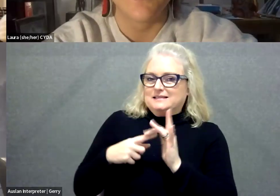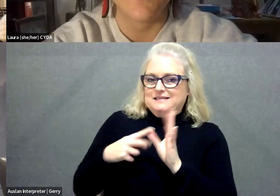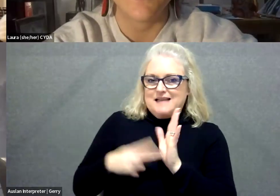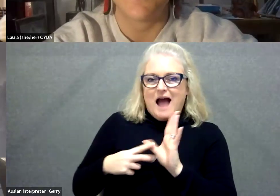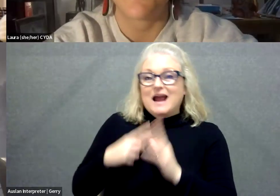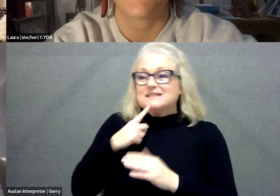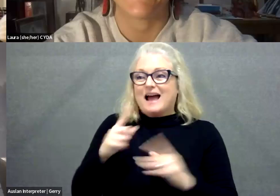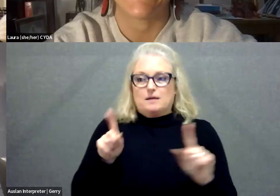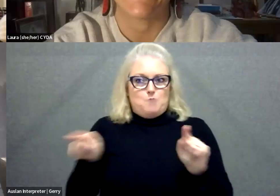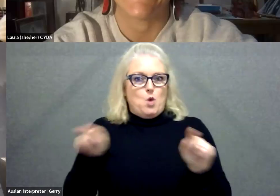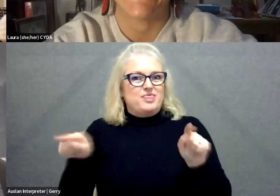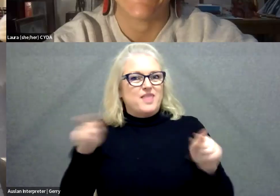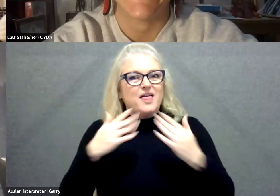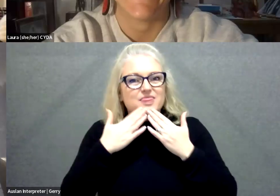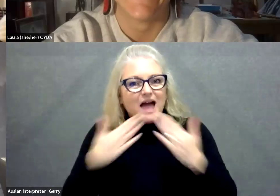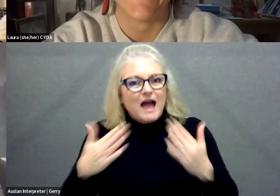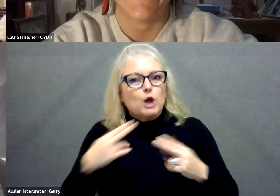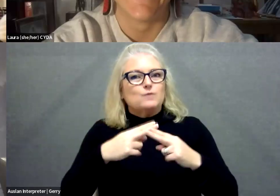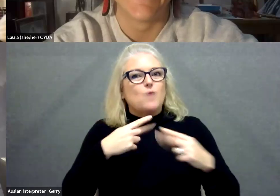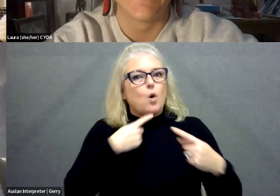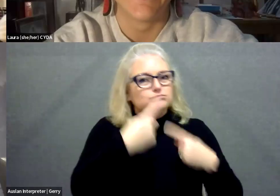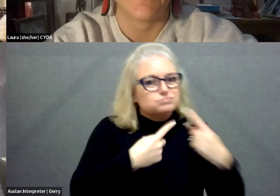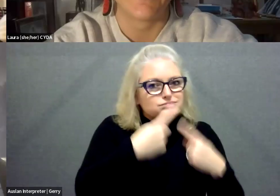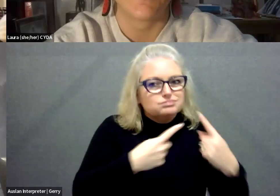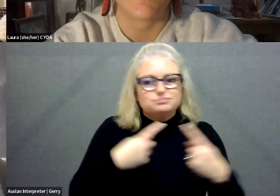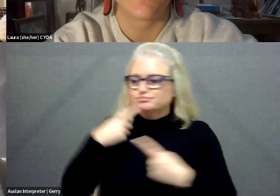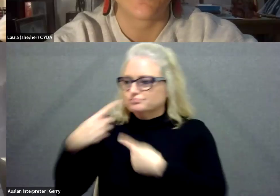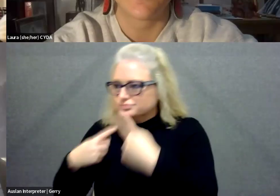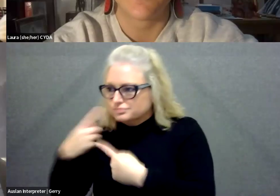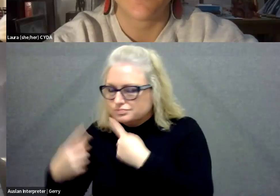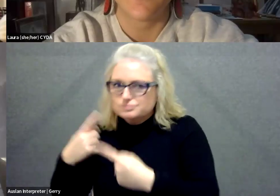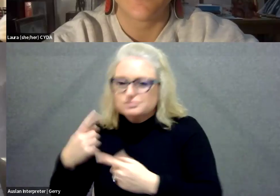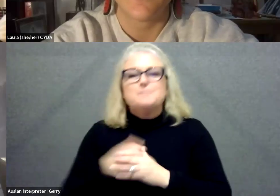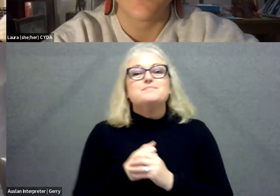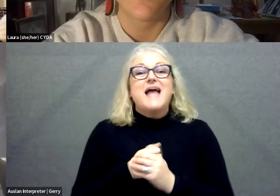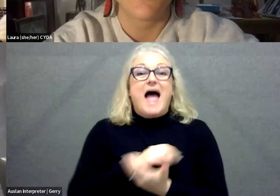I really appreciate it. We are thrilled to have you guys both here today so we are